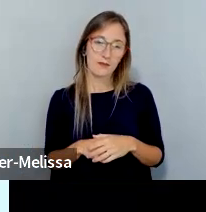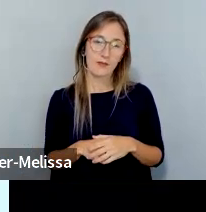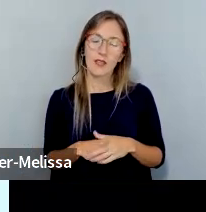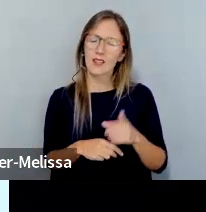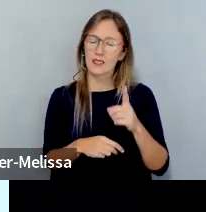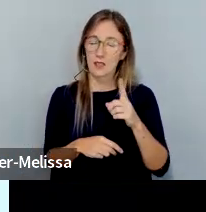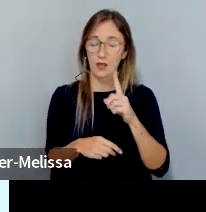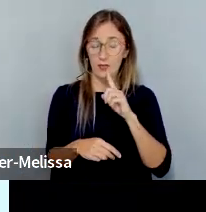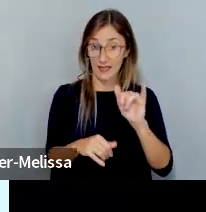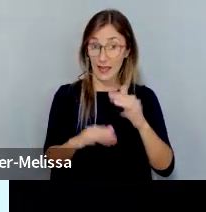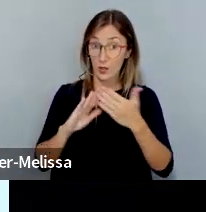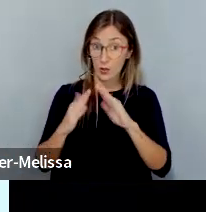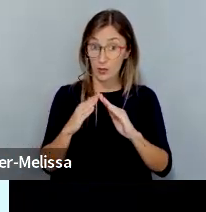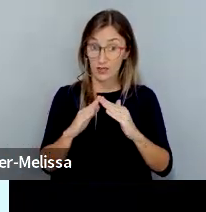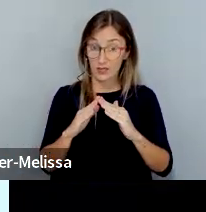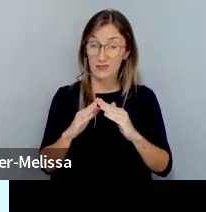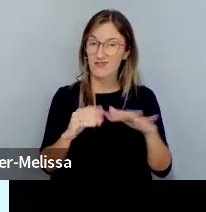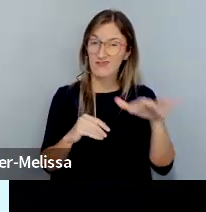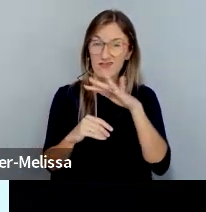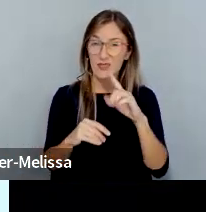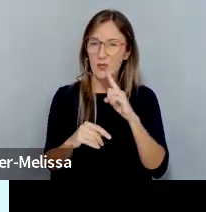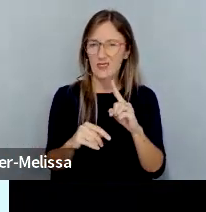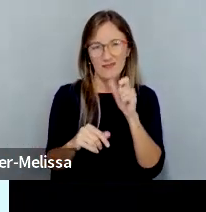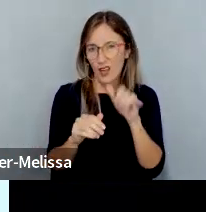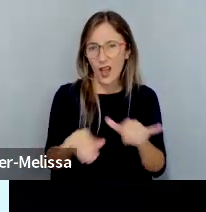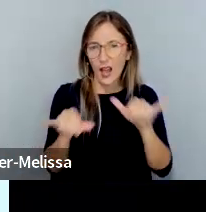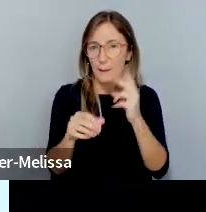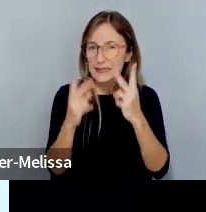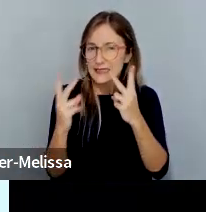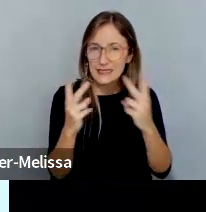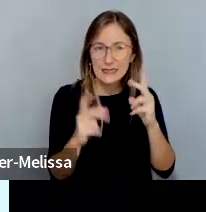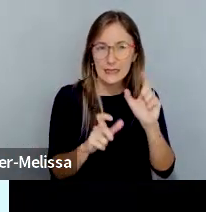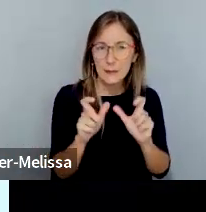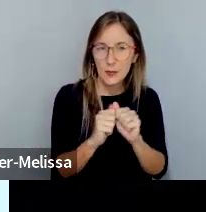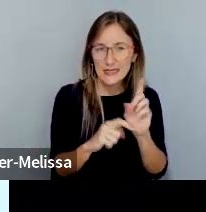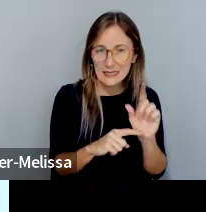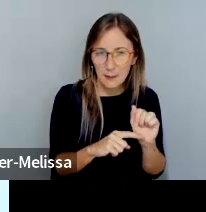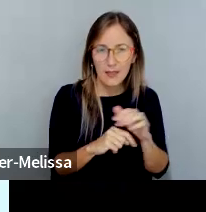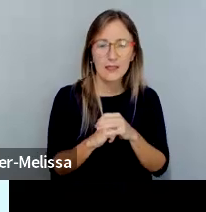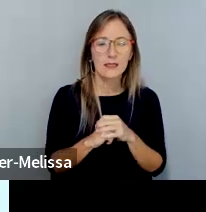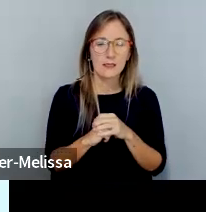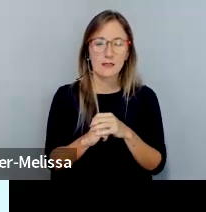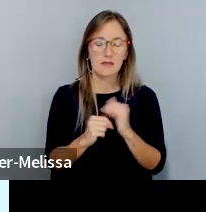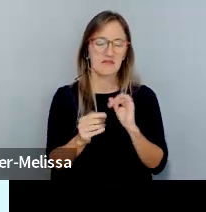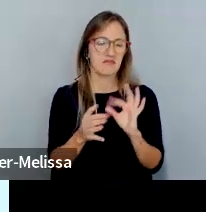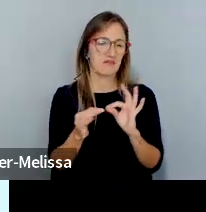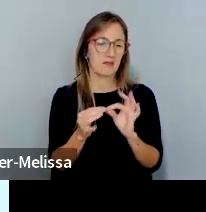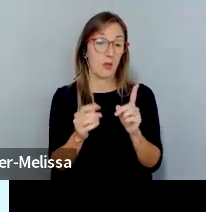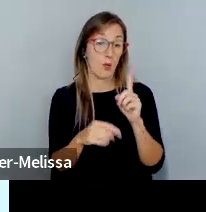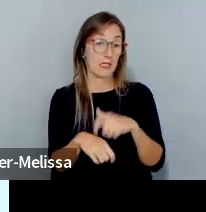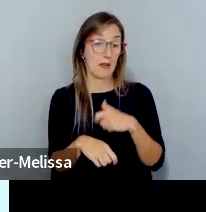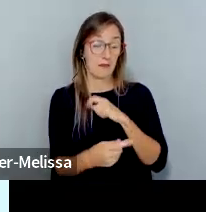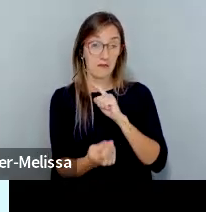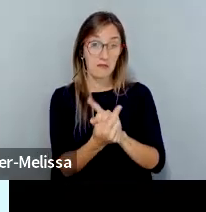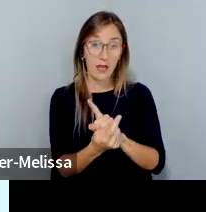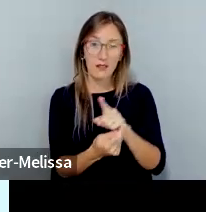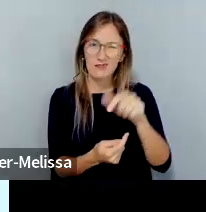everyone you did not see people with a parent disabilities out the